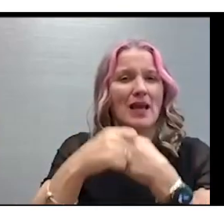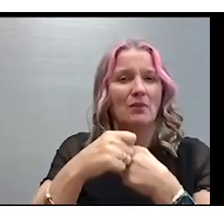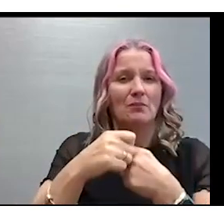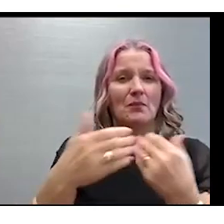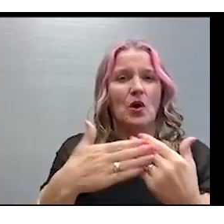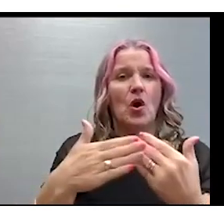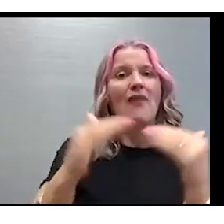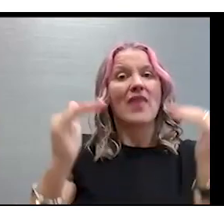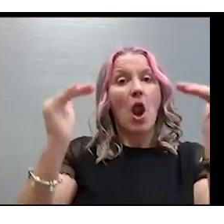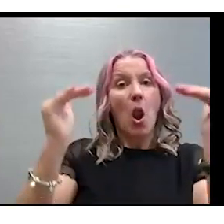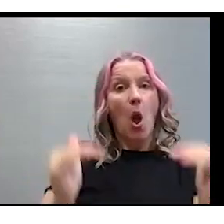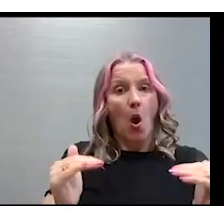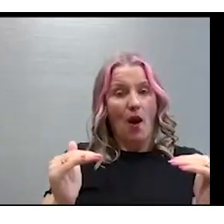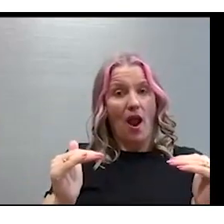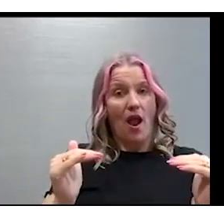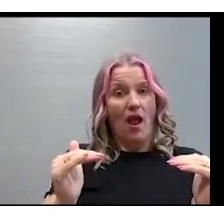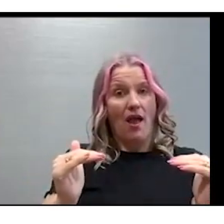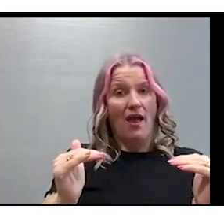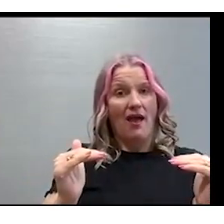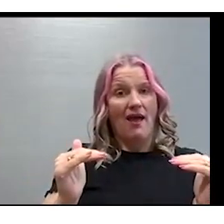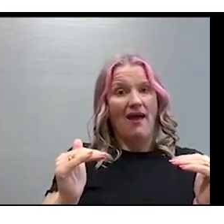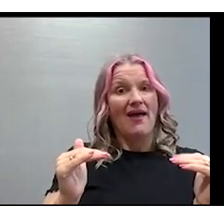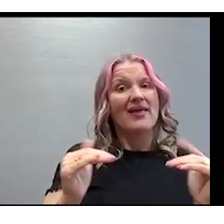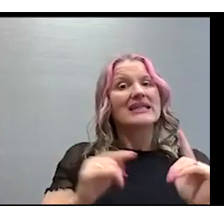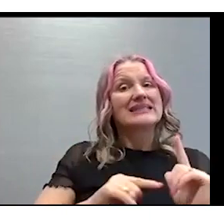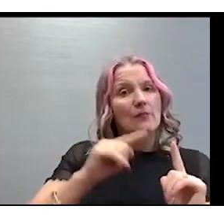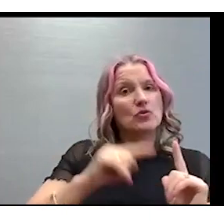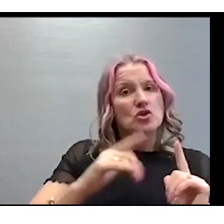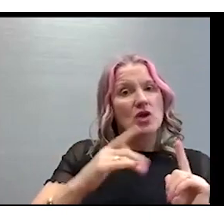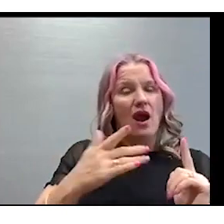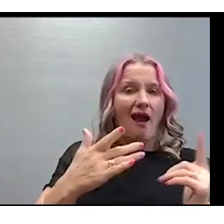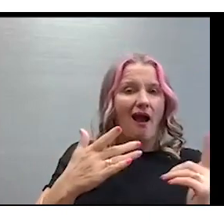The lower the temperature, the more factual it has to be.